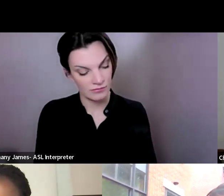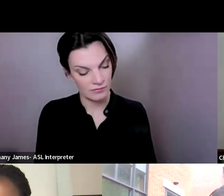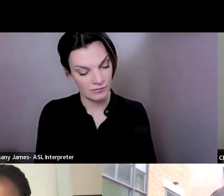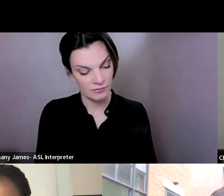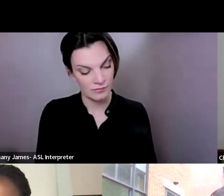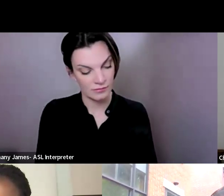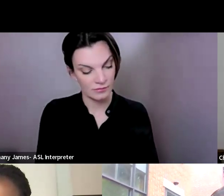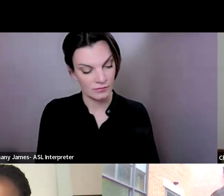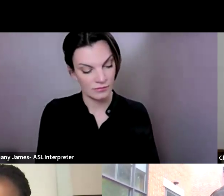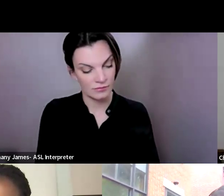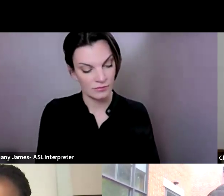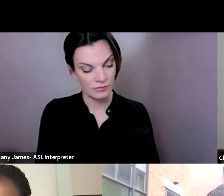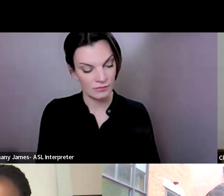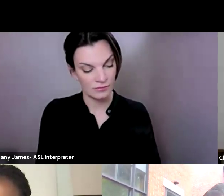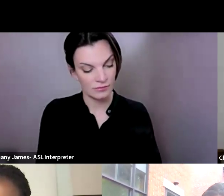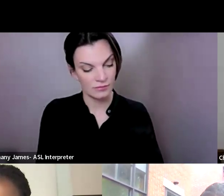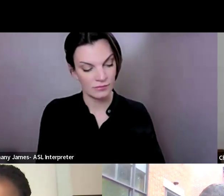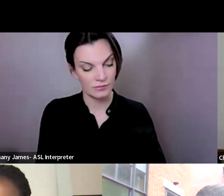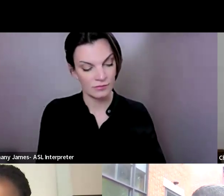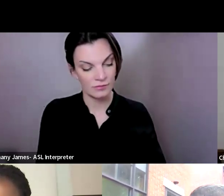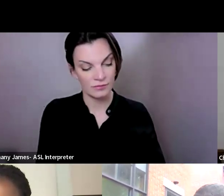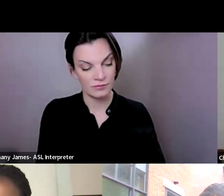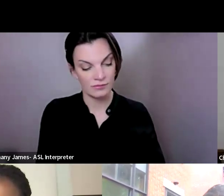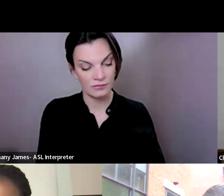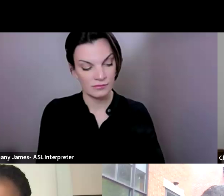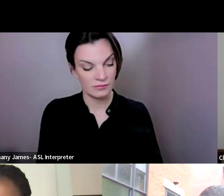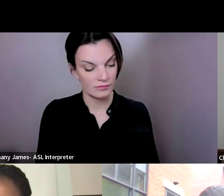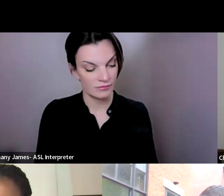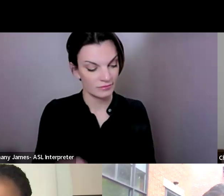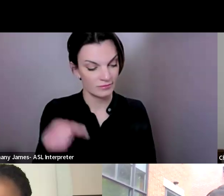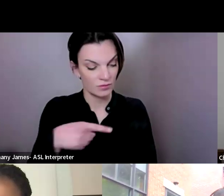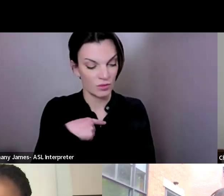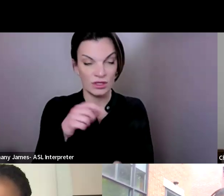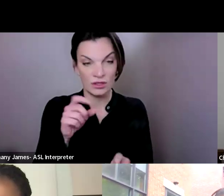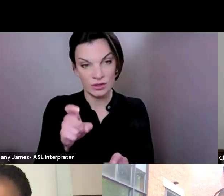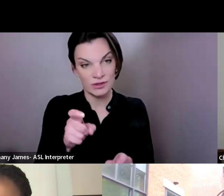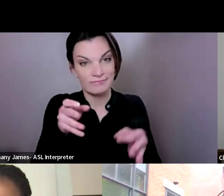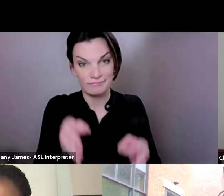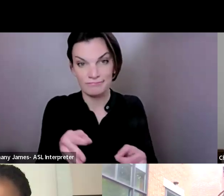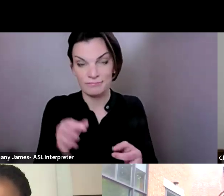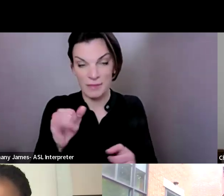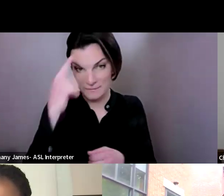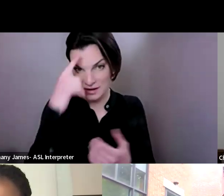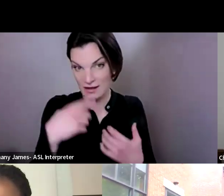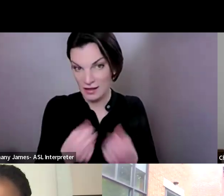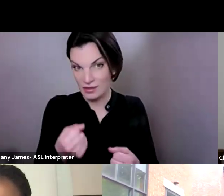really how you know we should judge if mental health is healthcare is working and